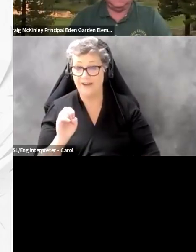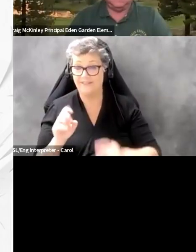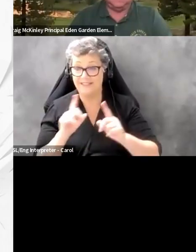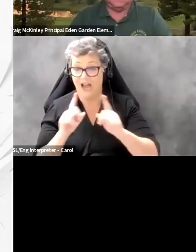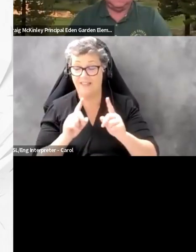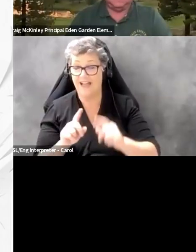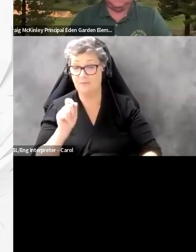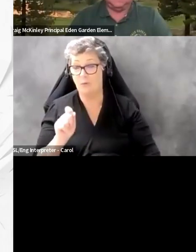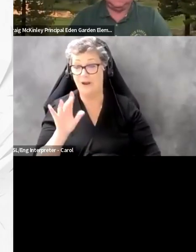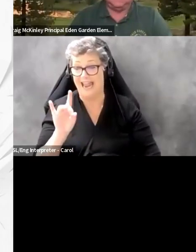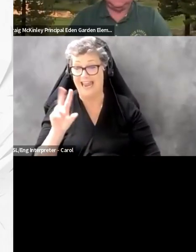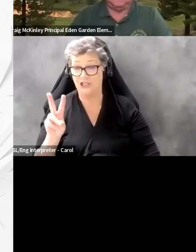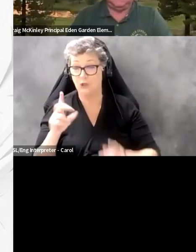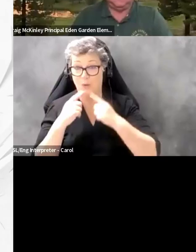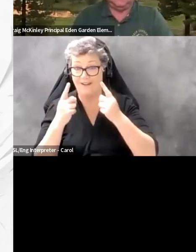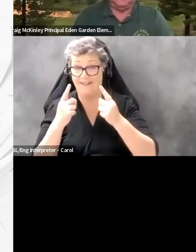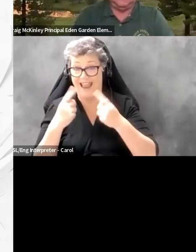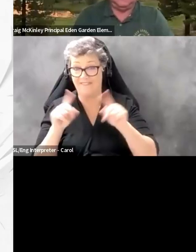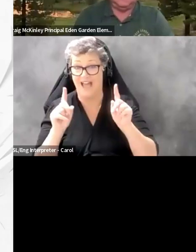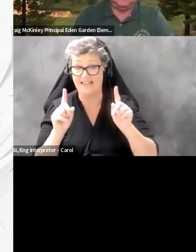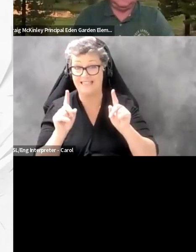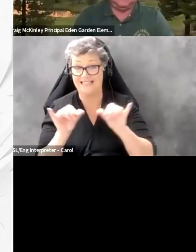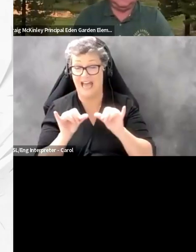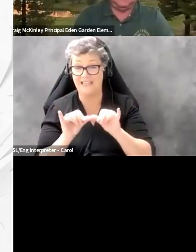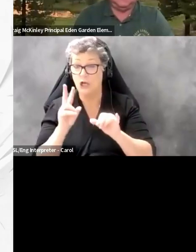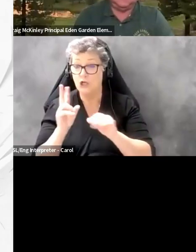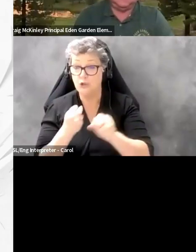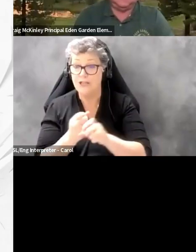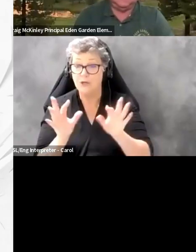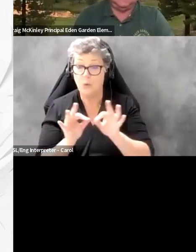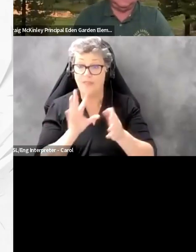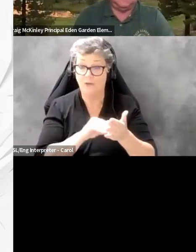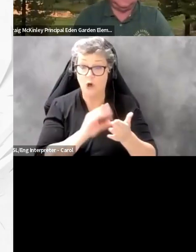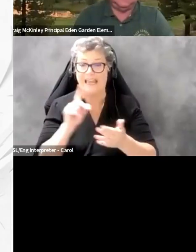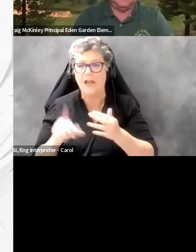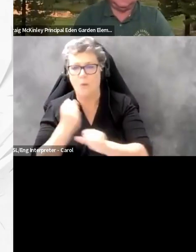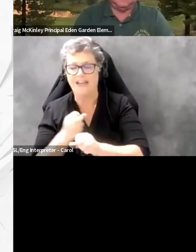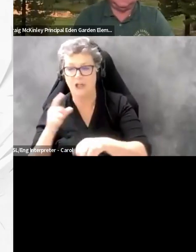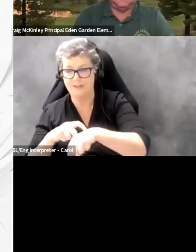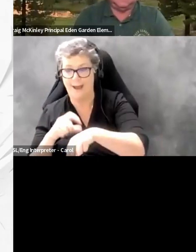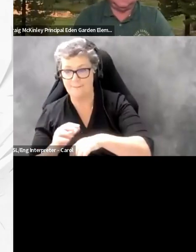effects size. That basically means two years worth of learning and one year's time. So having those